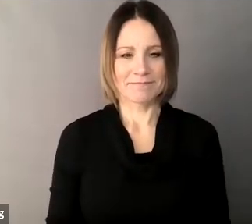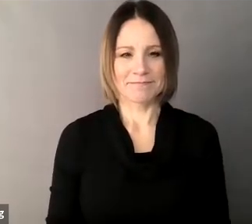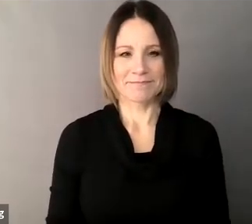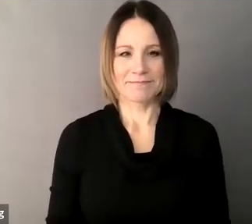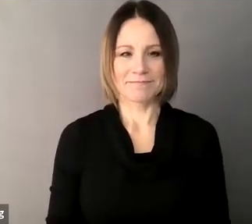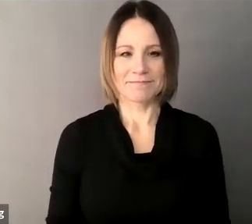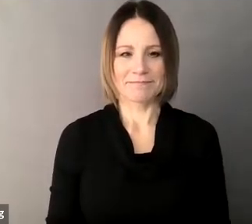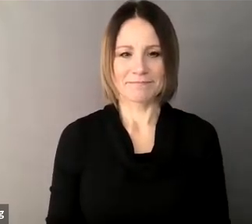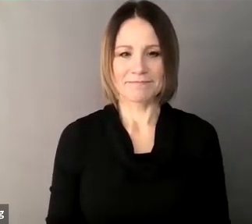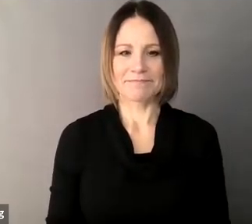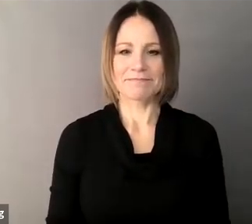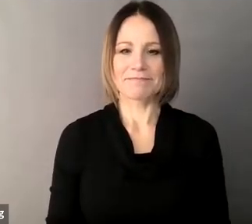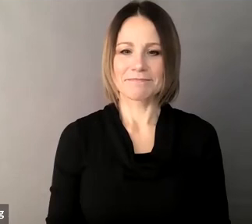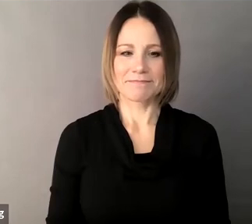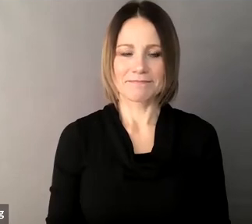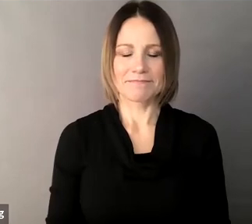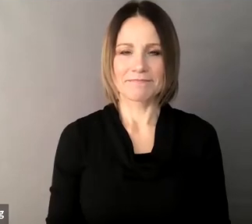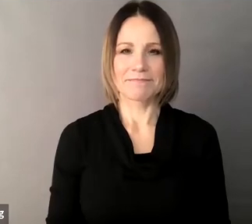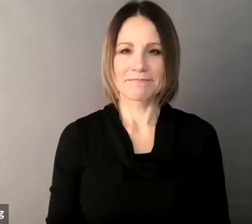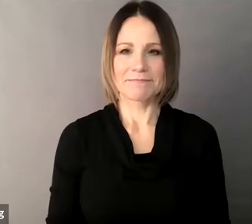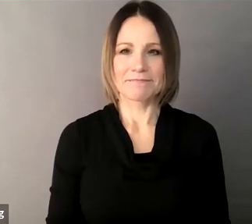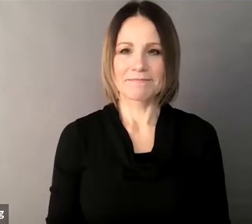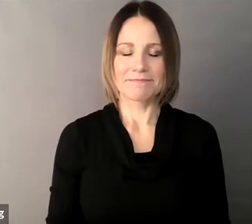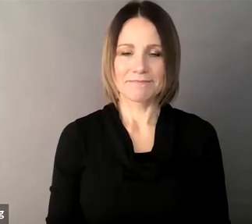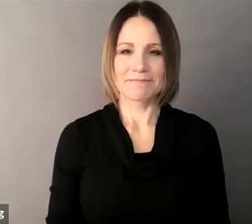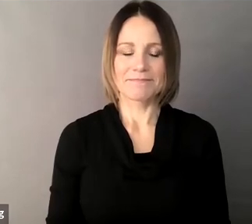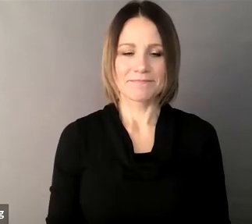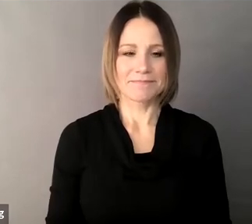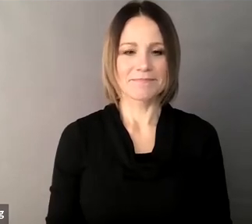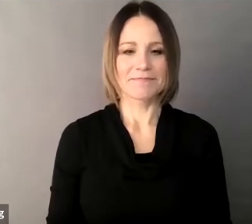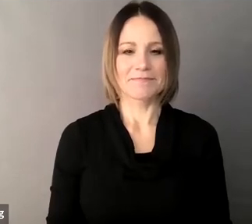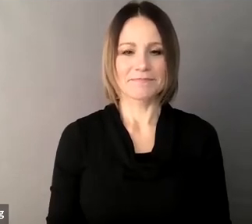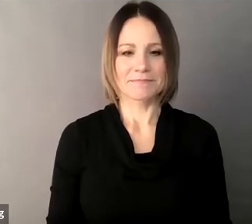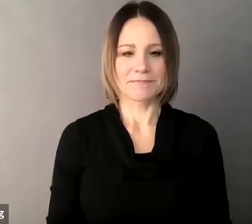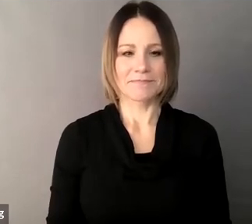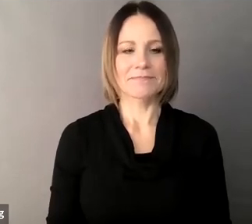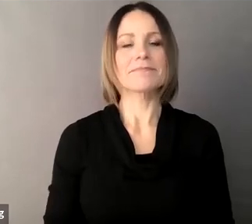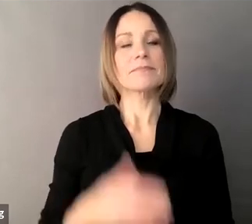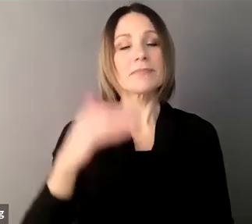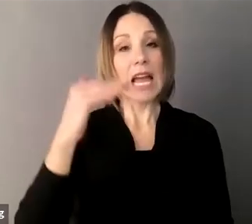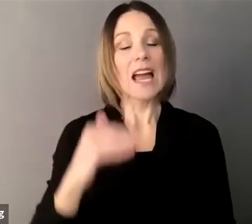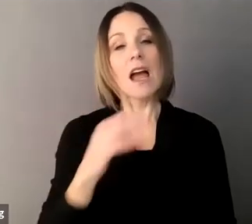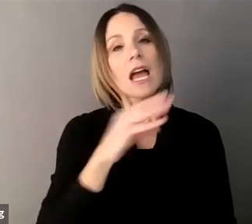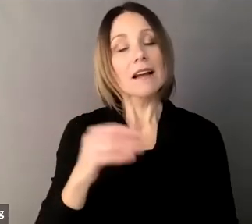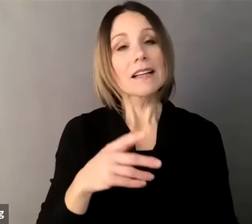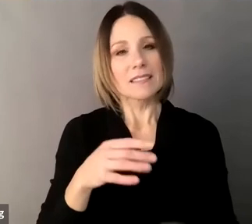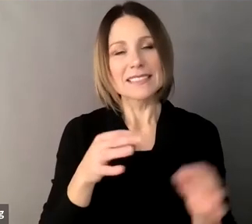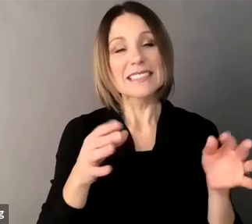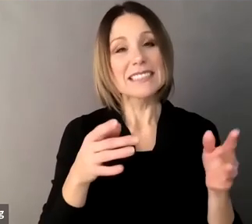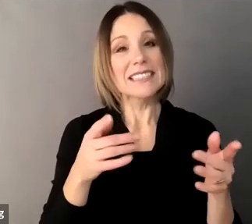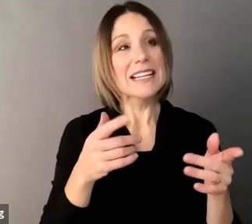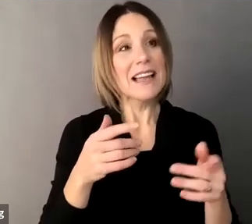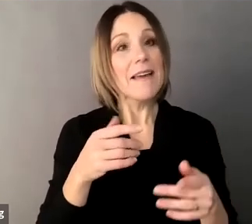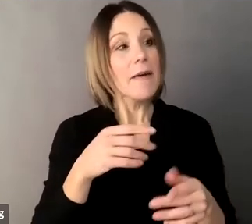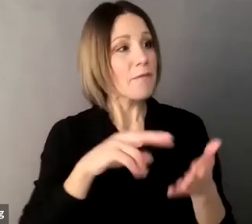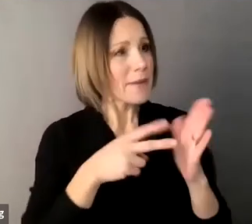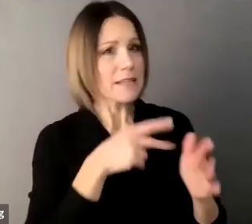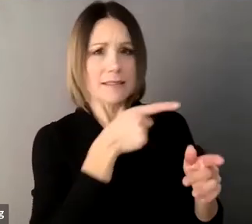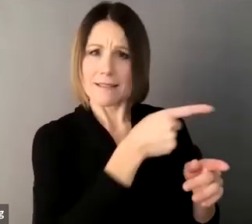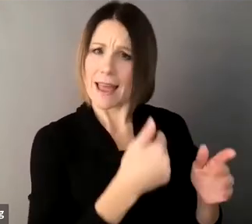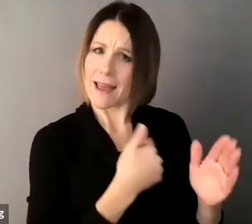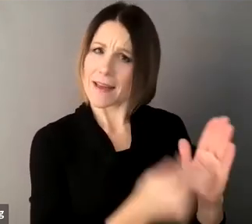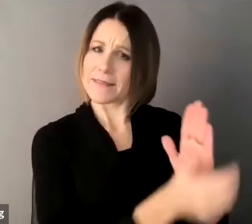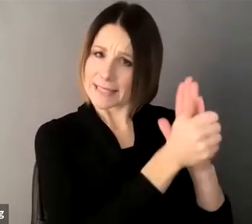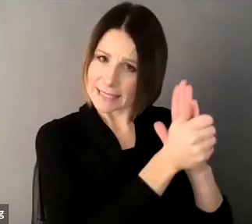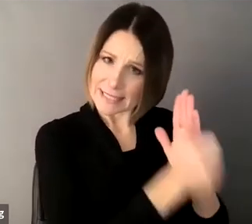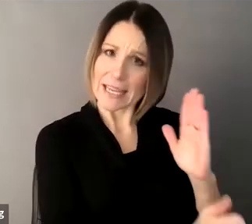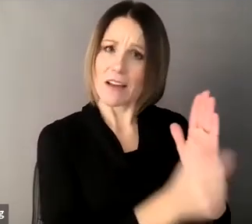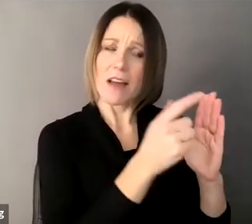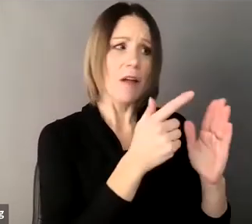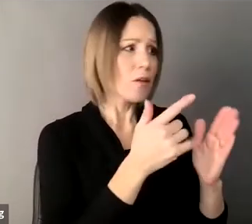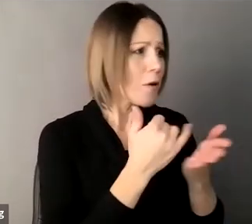based on the bill flip that decision-making is a skill to get better with a practice